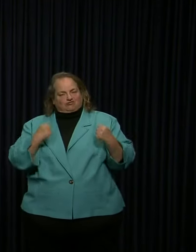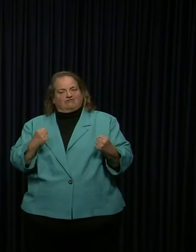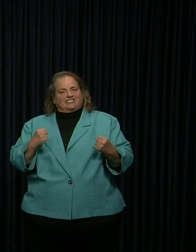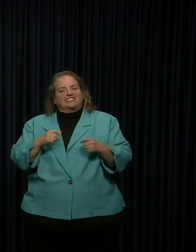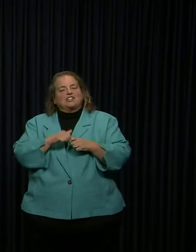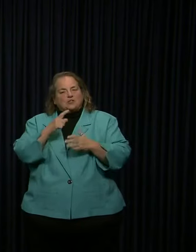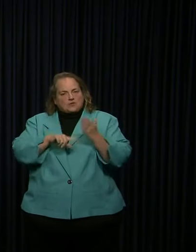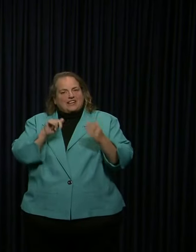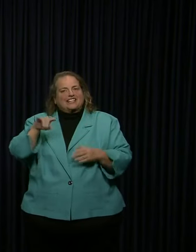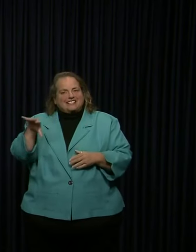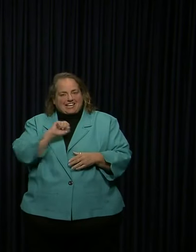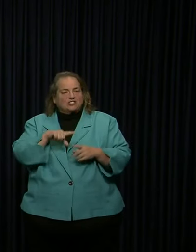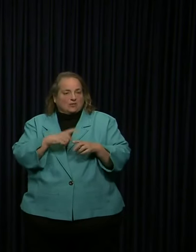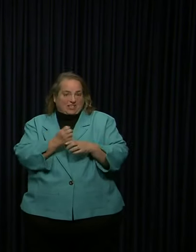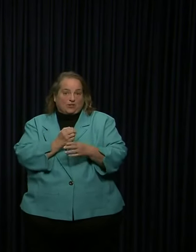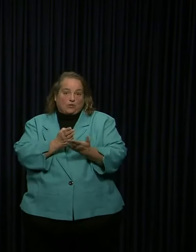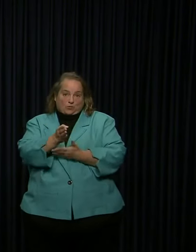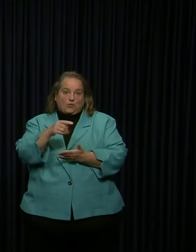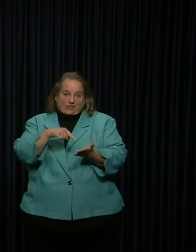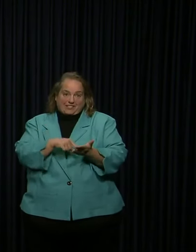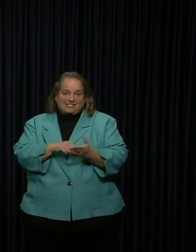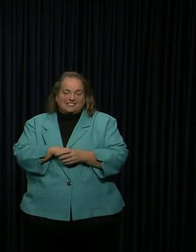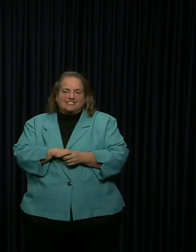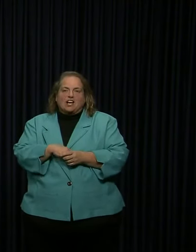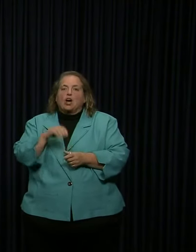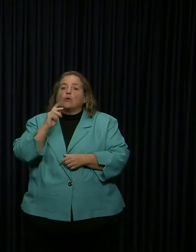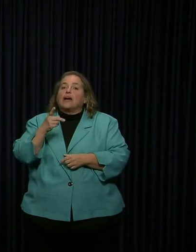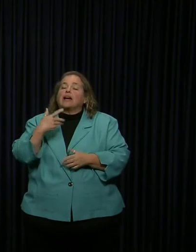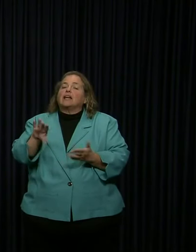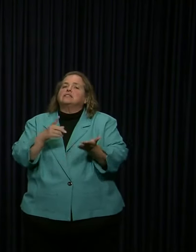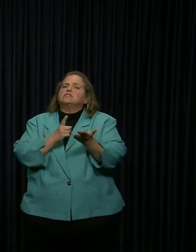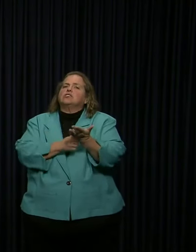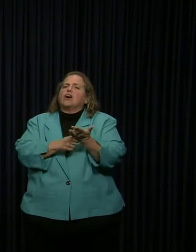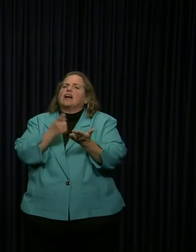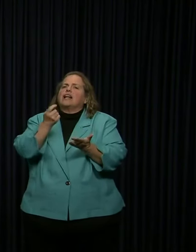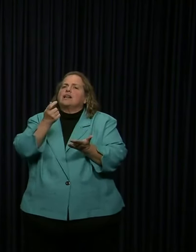UP. IT MEANS TWO WEEKS AGO WE WERE DOING BETTER THAN OTHERS. WE DO BETTER TODAY TWO WEEKS